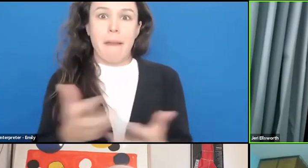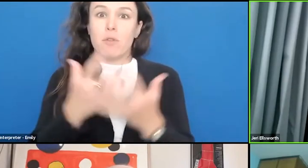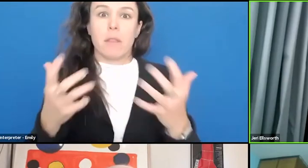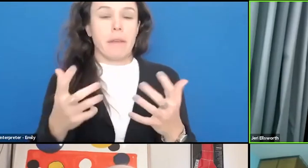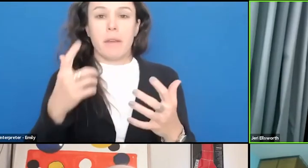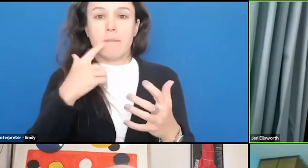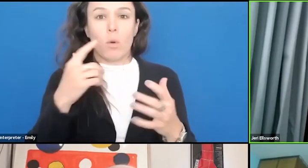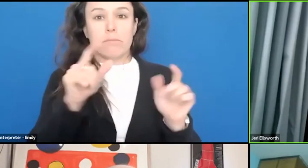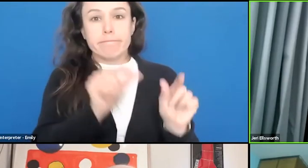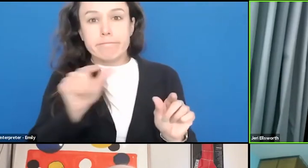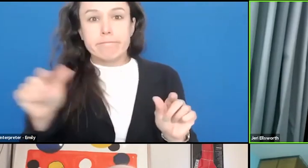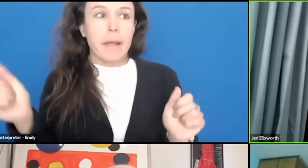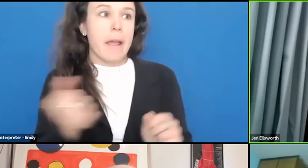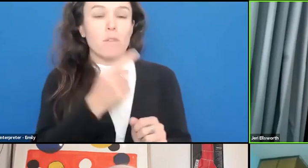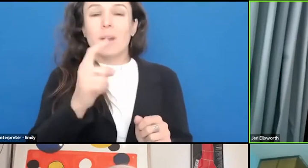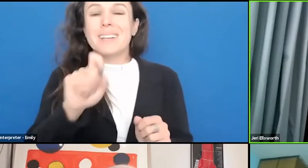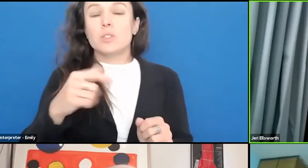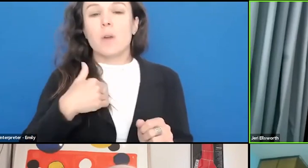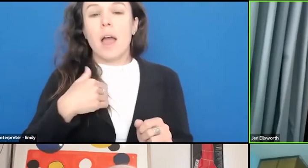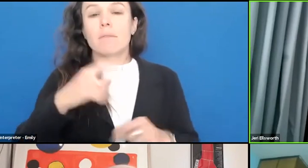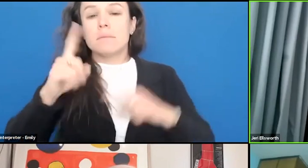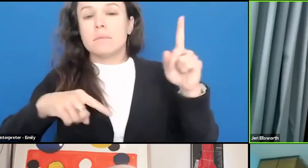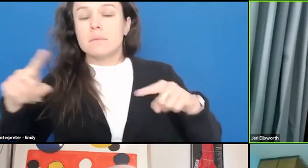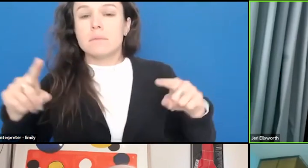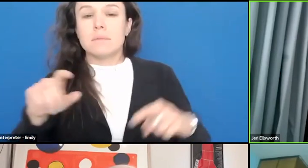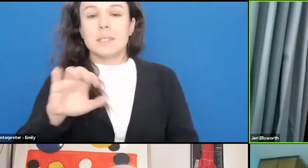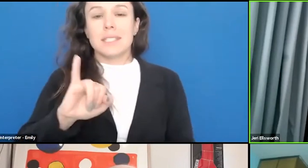there's got to be multiple interfaces to most of the problems in our world. That's important